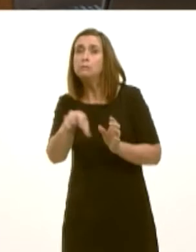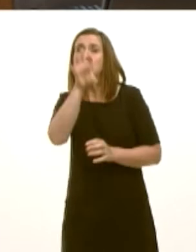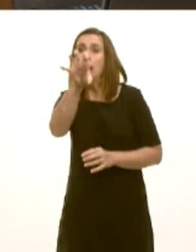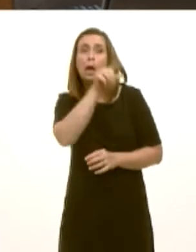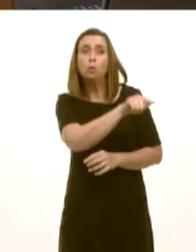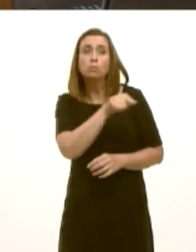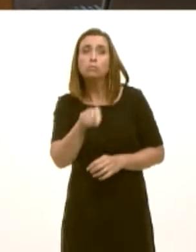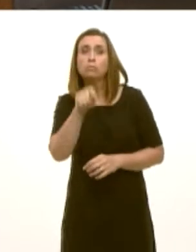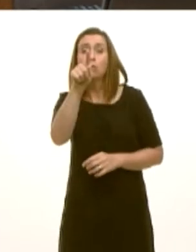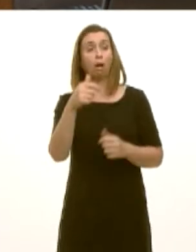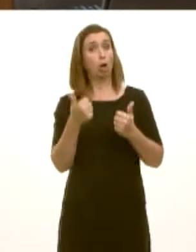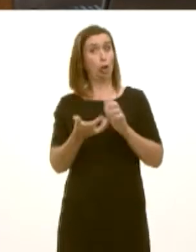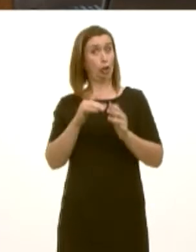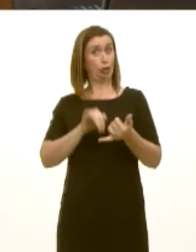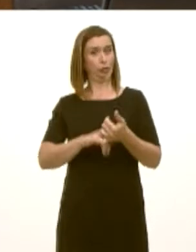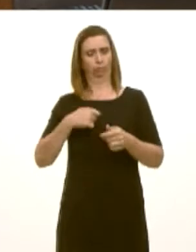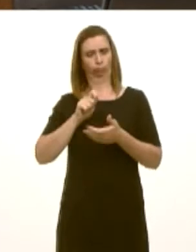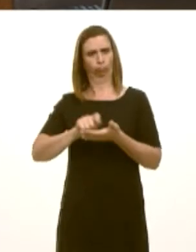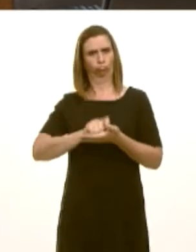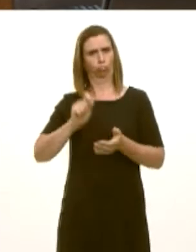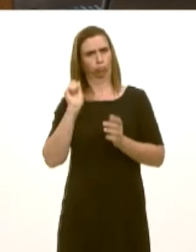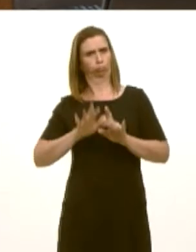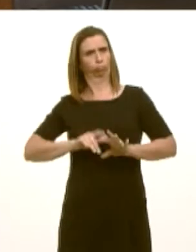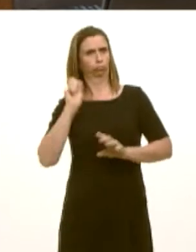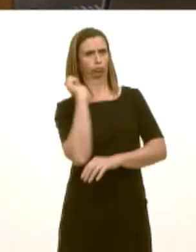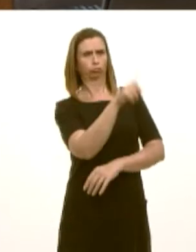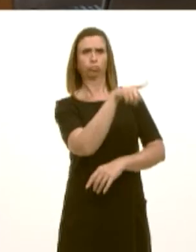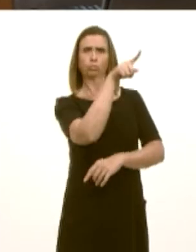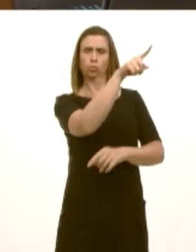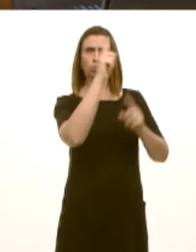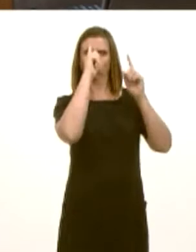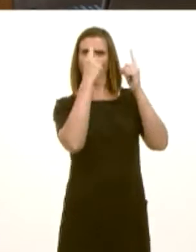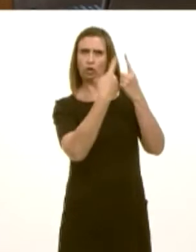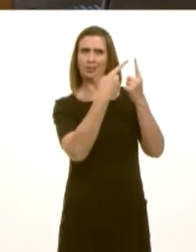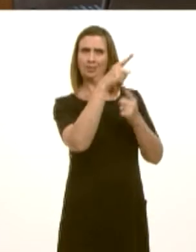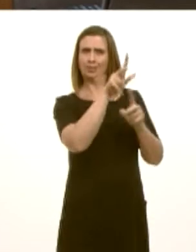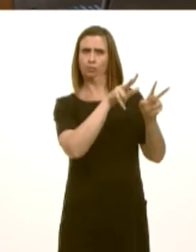I wrote to the university to say how important it was to have a hall of residence where the